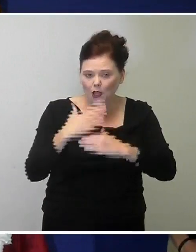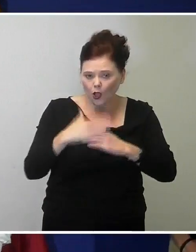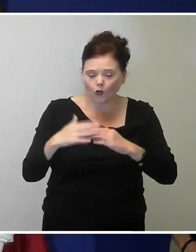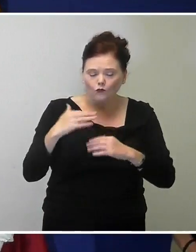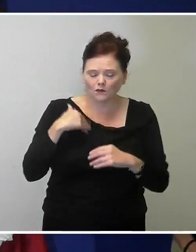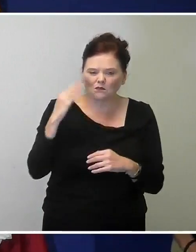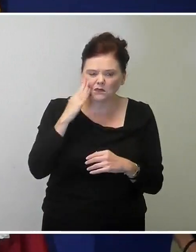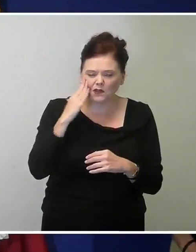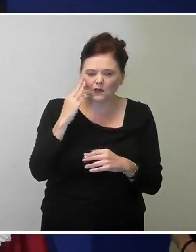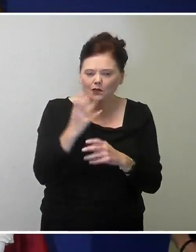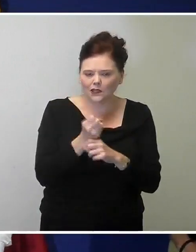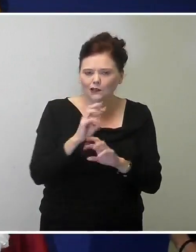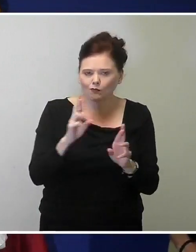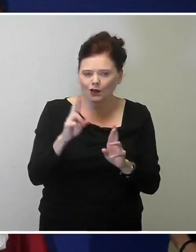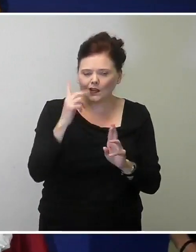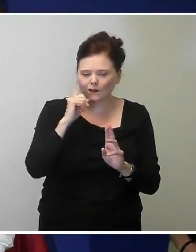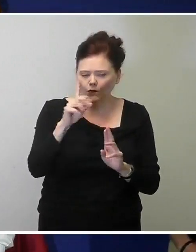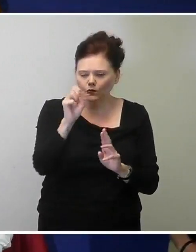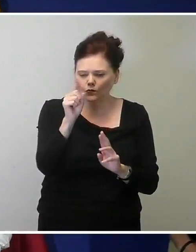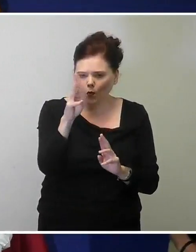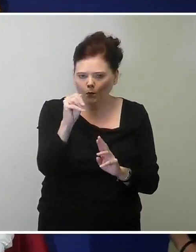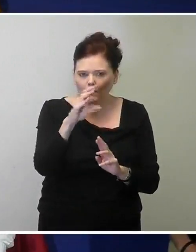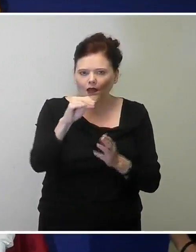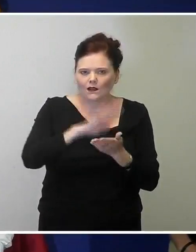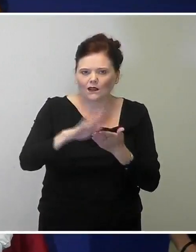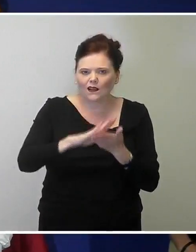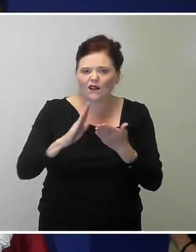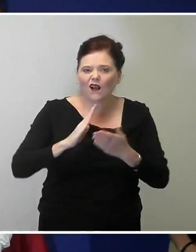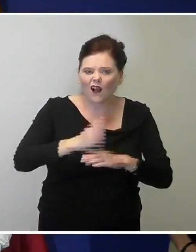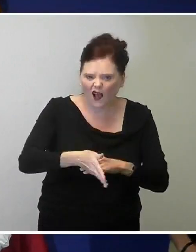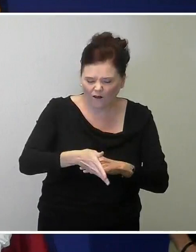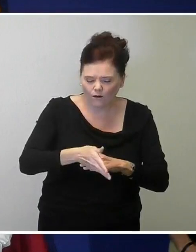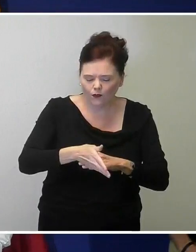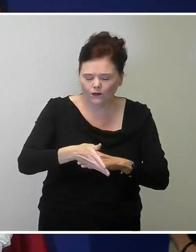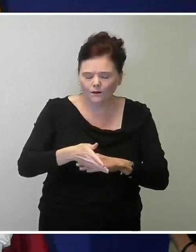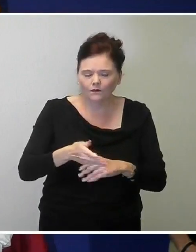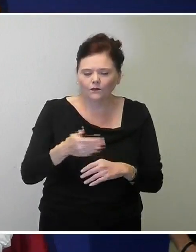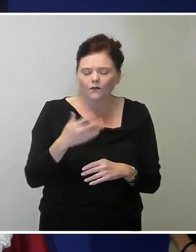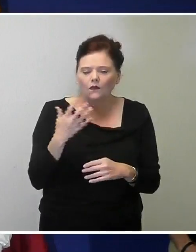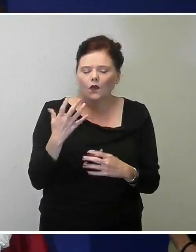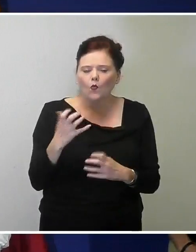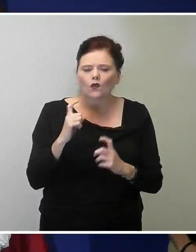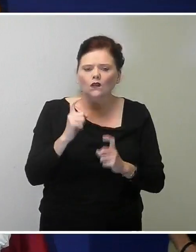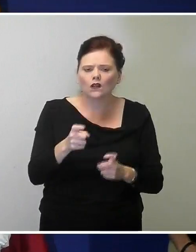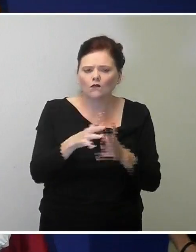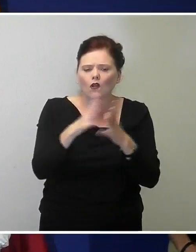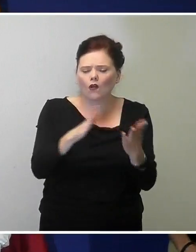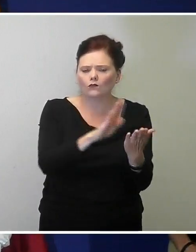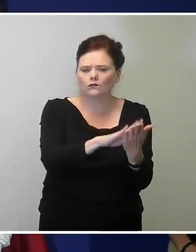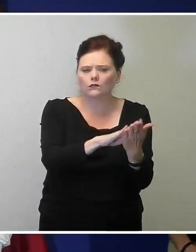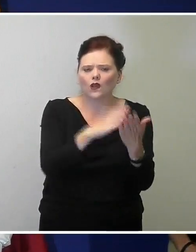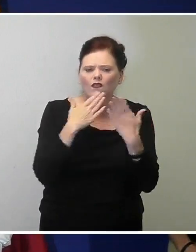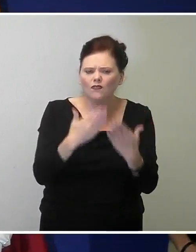OF. AS THE GOVERNOR MENTIONED GROWING UP ON THE MISSISSIPPI GULF COAST I KNOW ALL TOO WELL WHAT IT MEANS TO PREPARE FOR